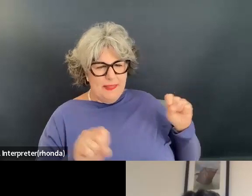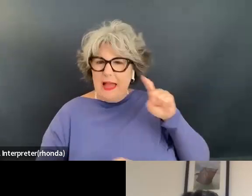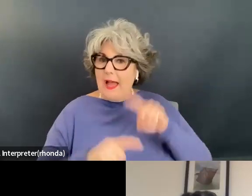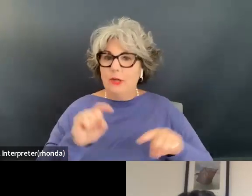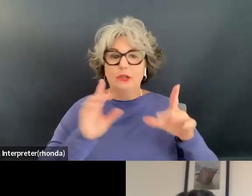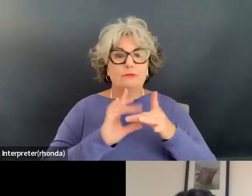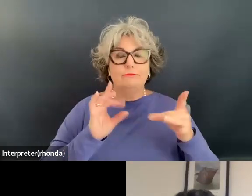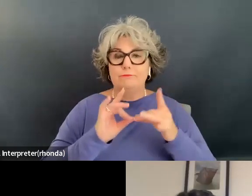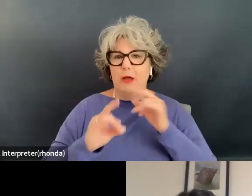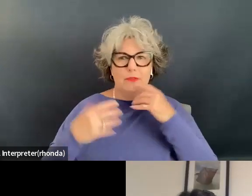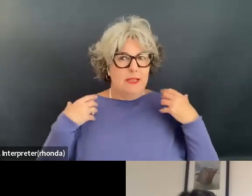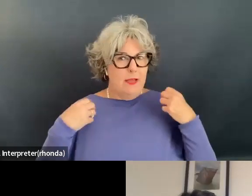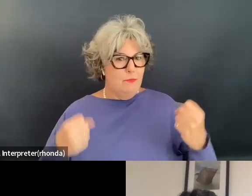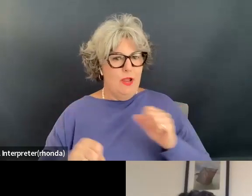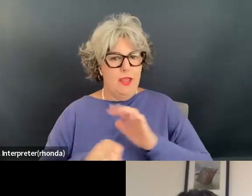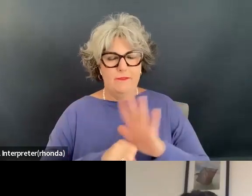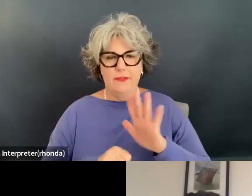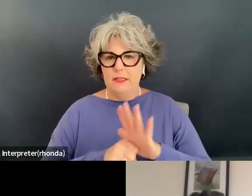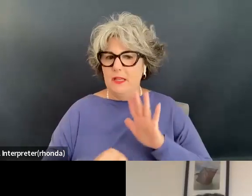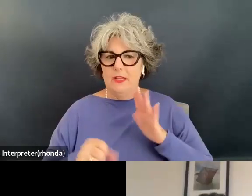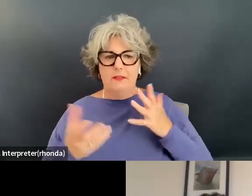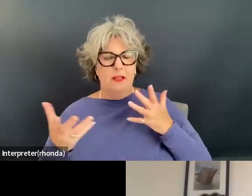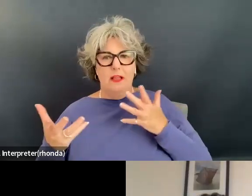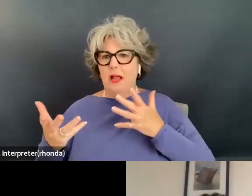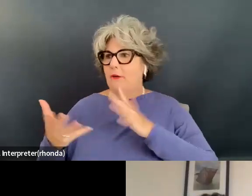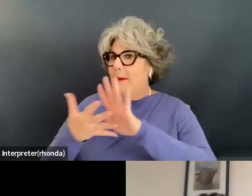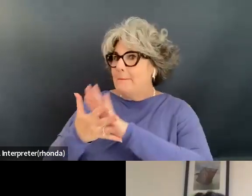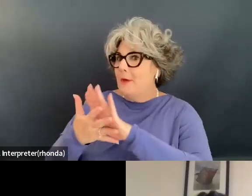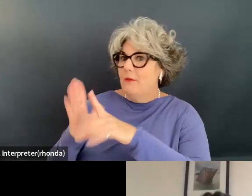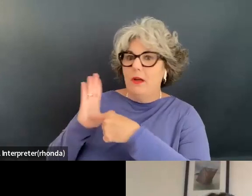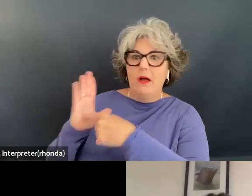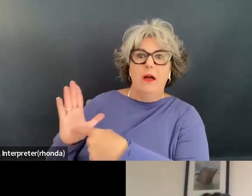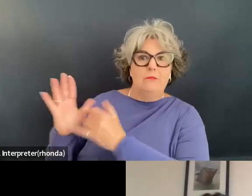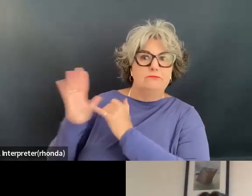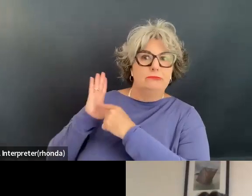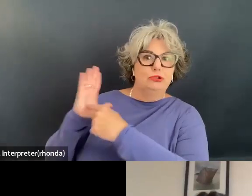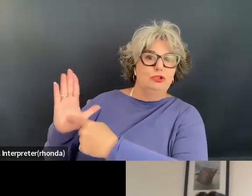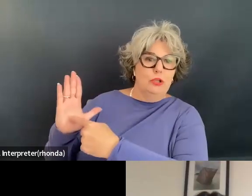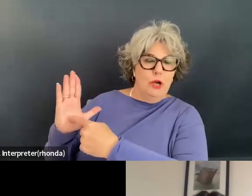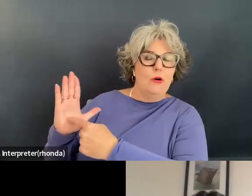I wasn't brave enough to say that. And I was looking for a film to show to them as a sample.